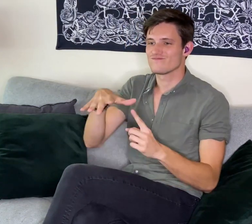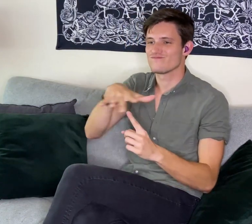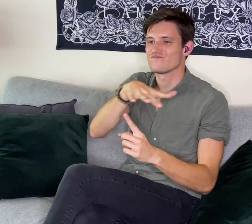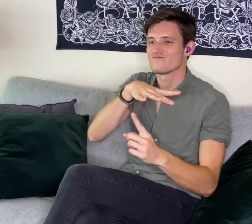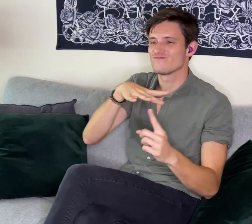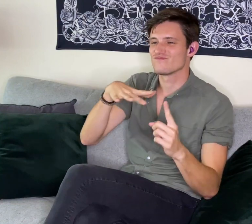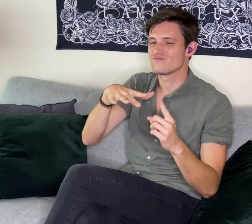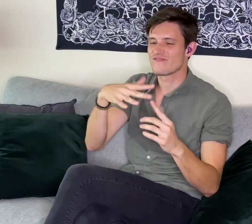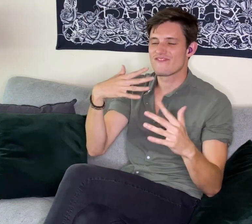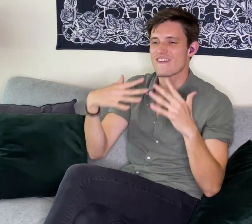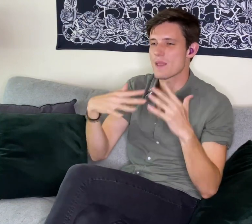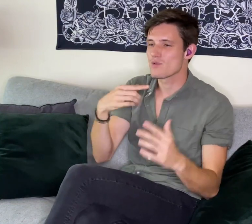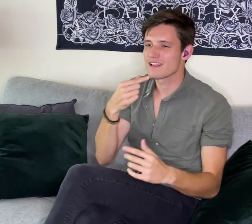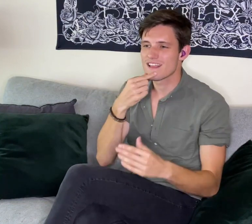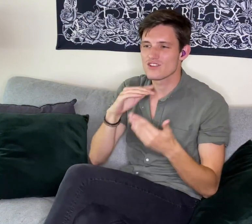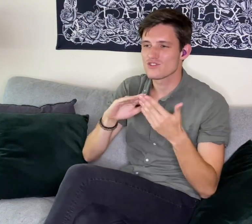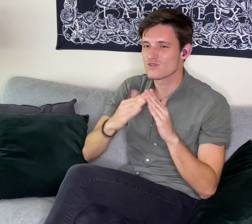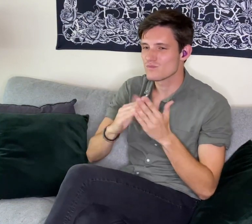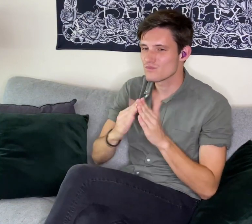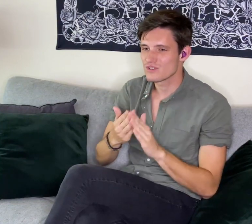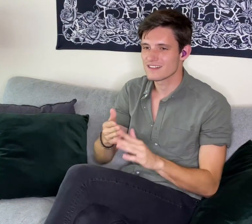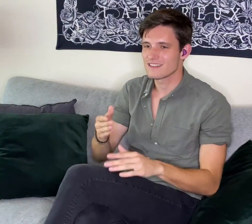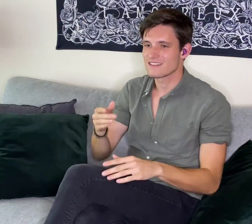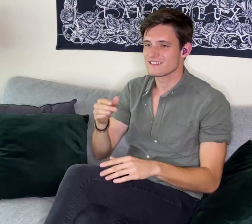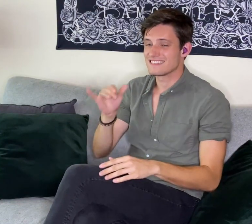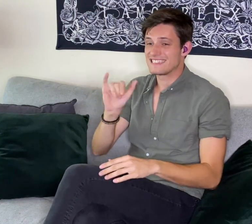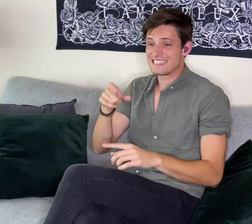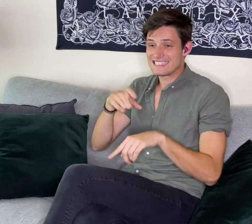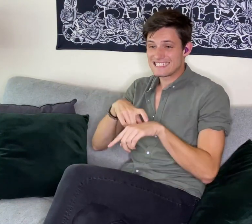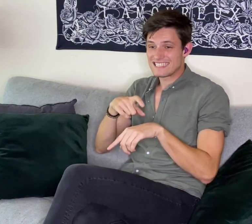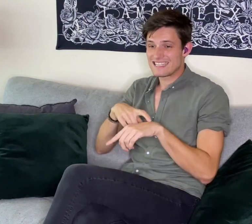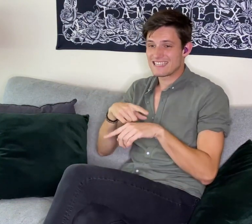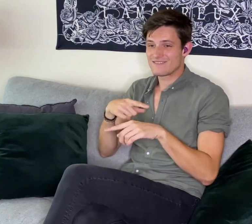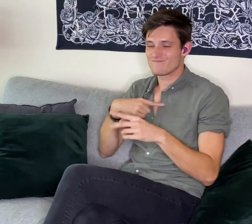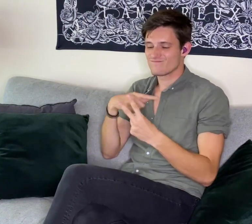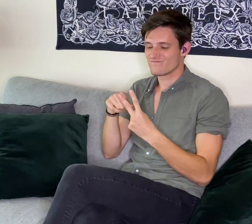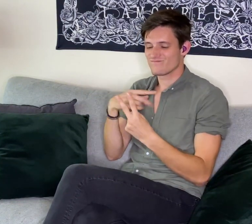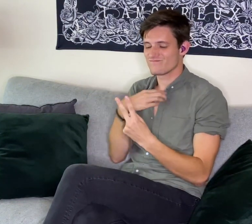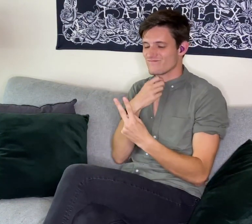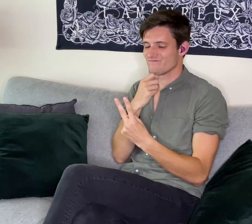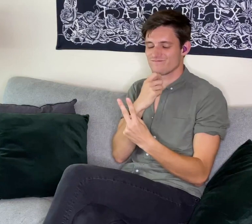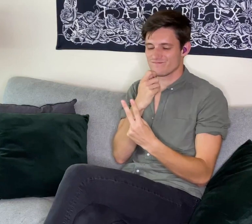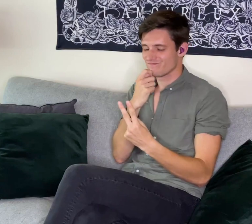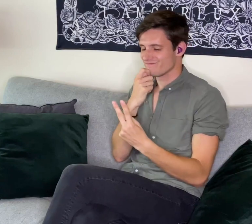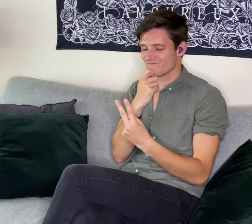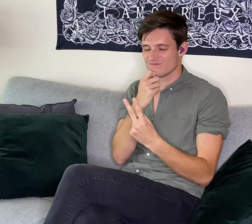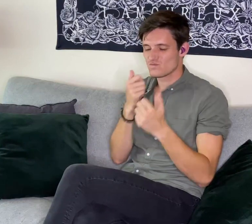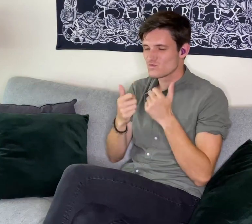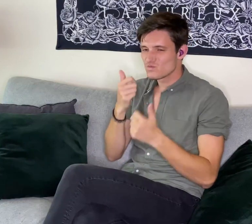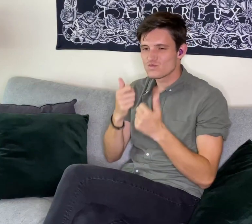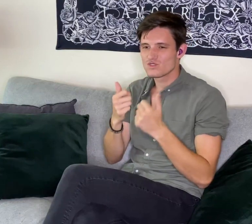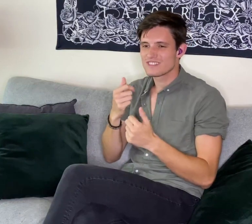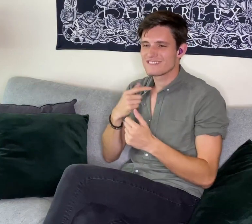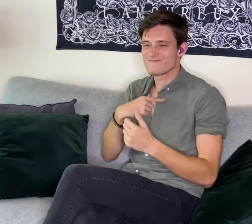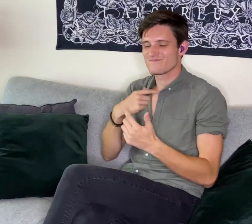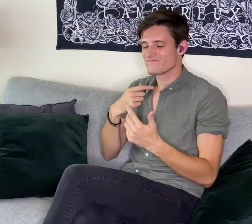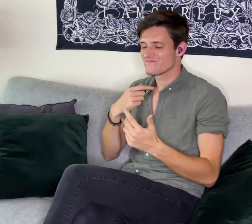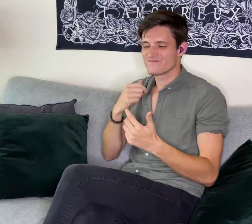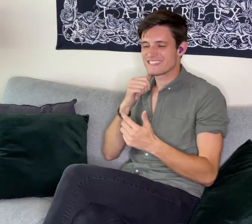with a vibrant gay community. At the time, I didn’t believe I can